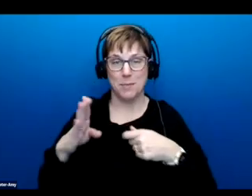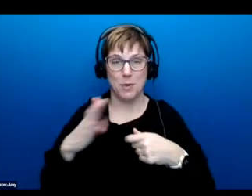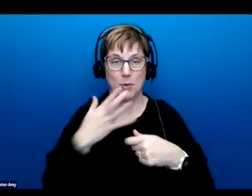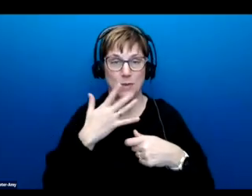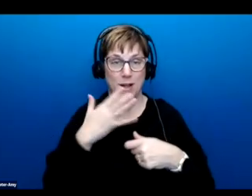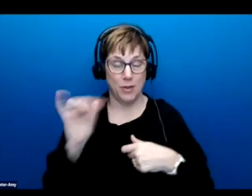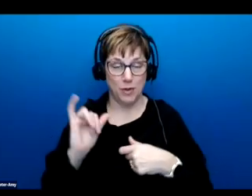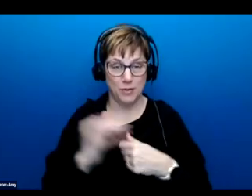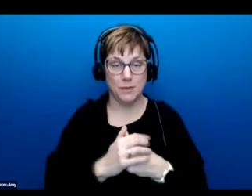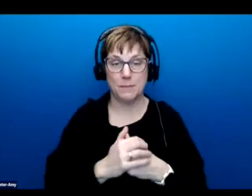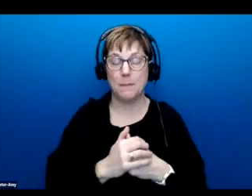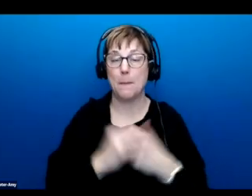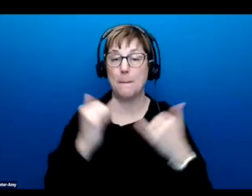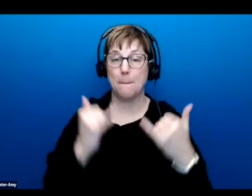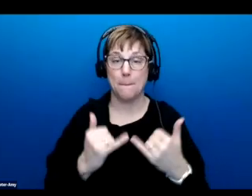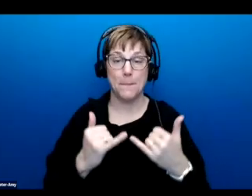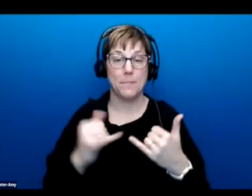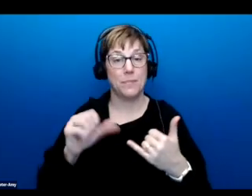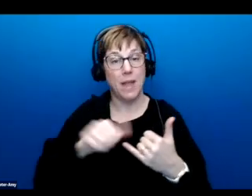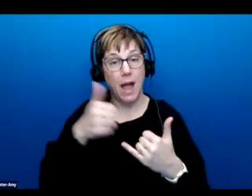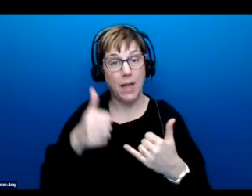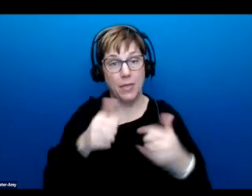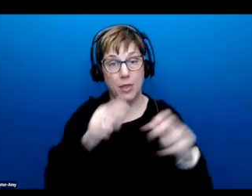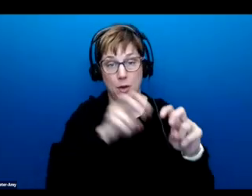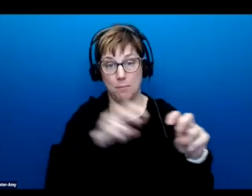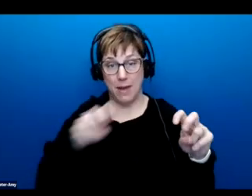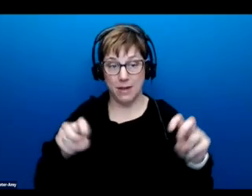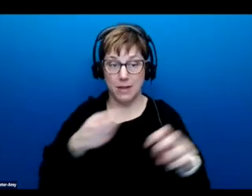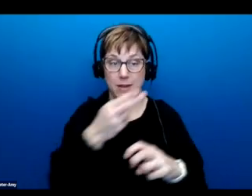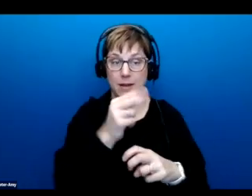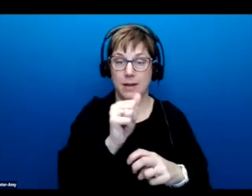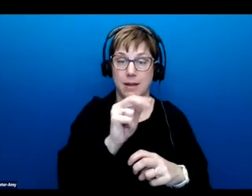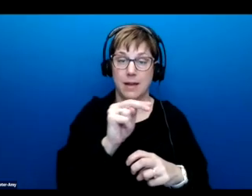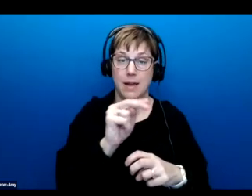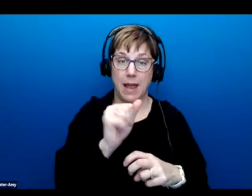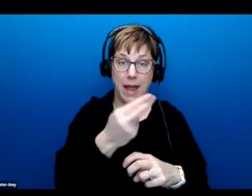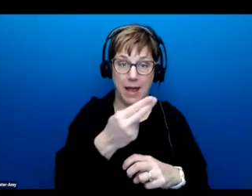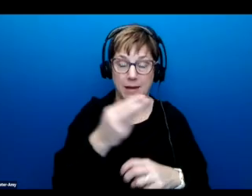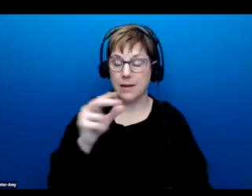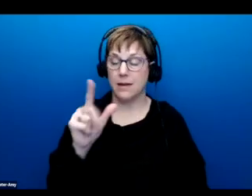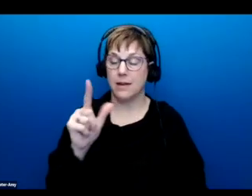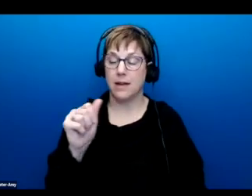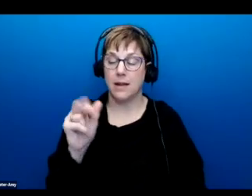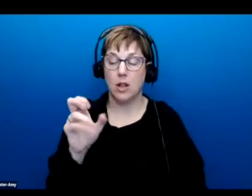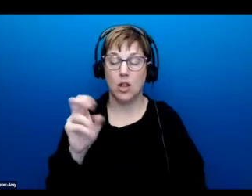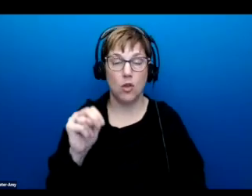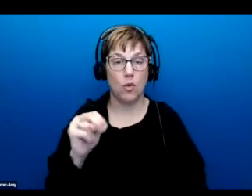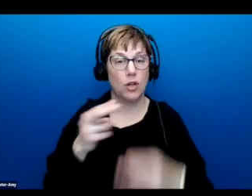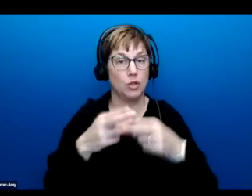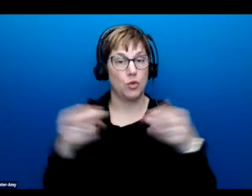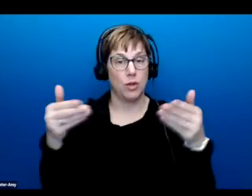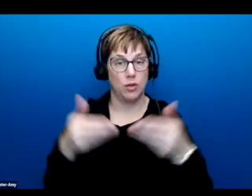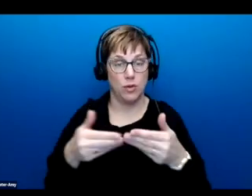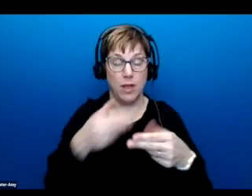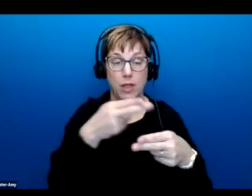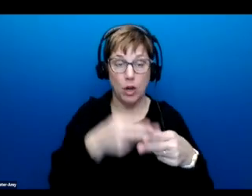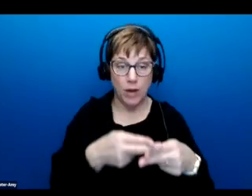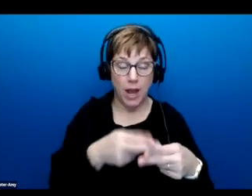I'd like to invite the other panelists, both Hannah and Laurin, to briefly introduce themselves, as well. Name, affiliation, title,